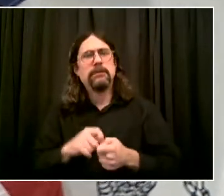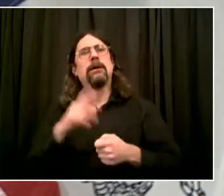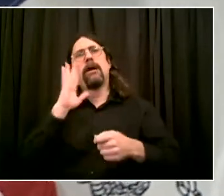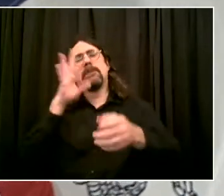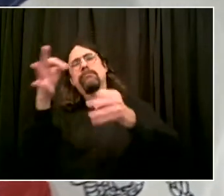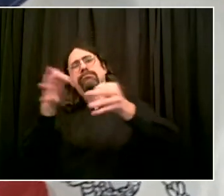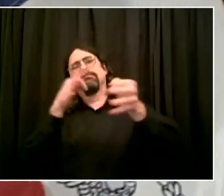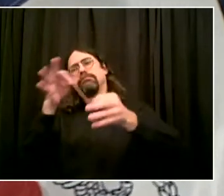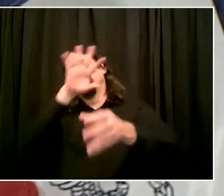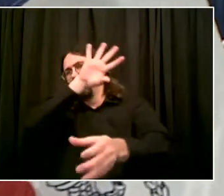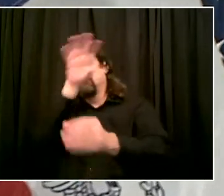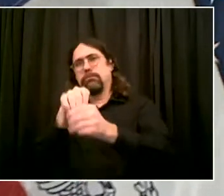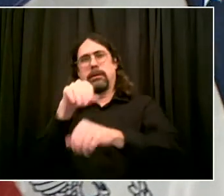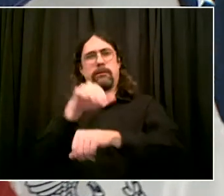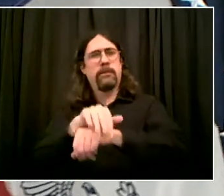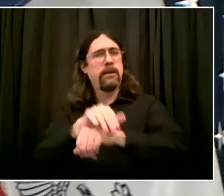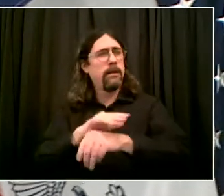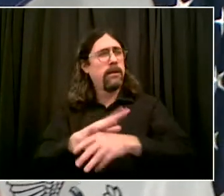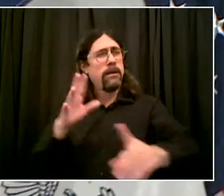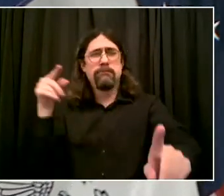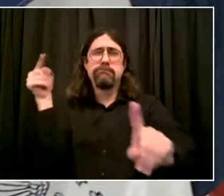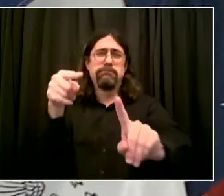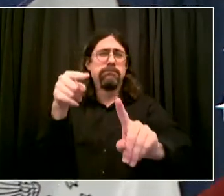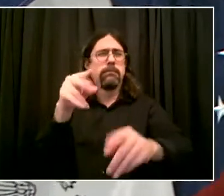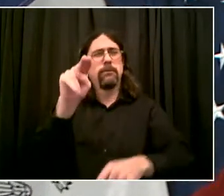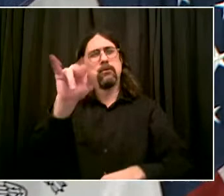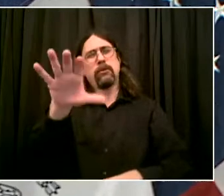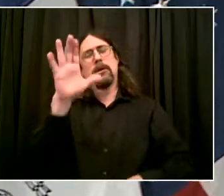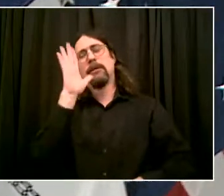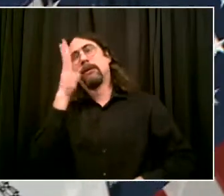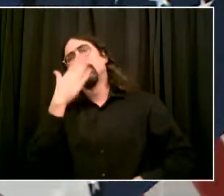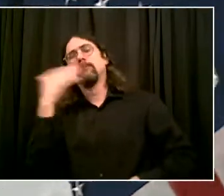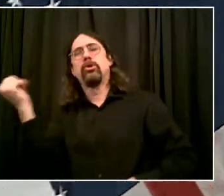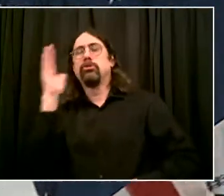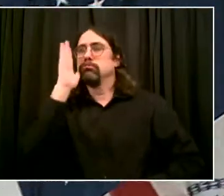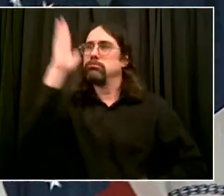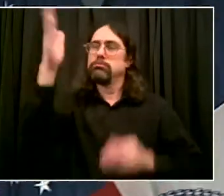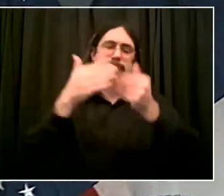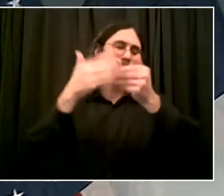BACK STRONG, IT WILL BE MORE FAIR AND BETTER. YOU WILL SEE E AAMZING THINGS HAPPEN IN 2021 IN NEW YORK CITY. THANK YYU O EVERYONE.